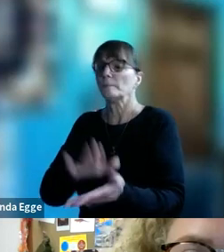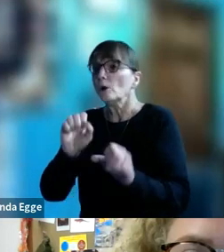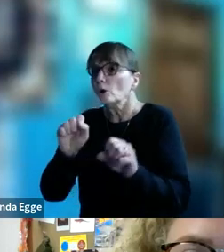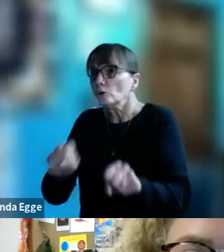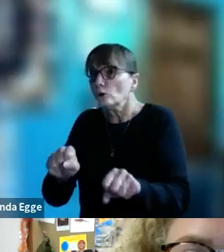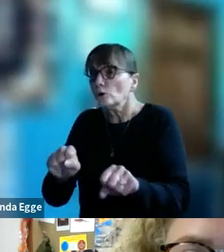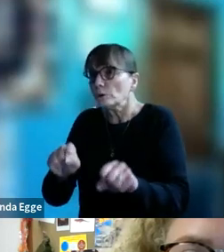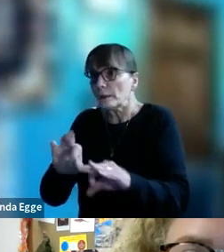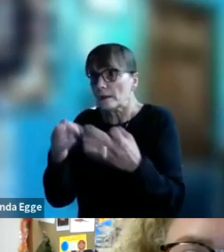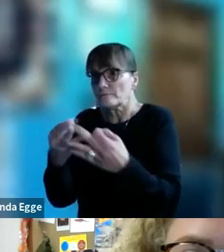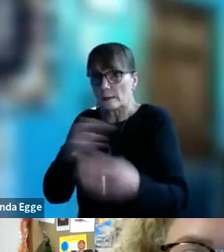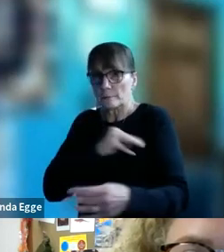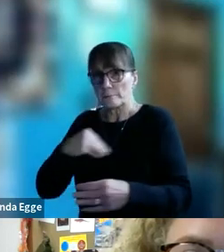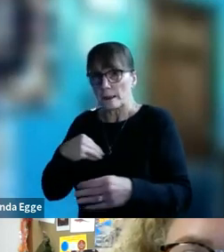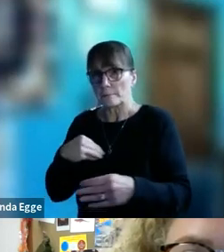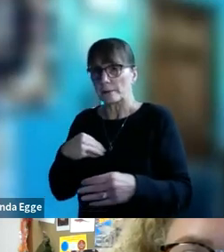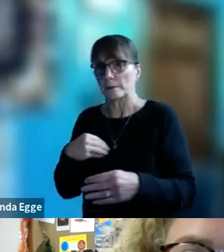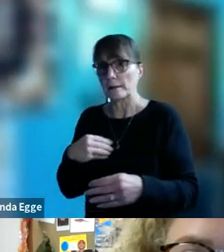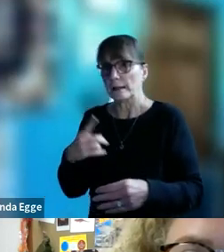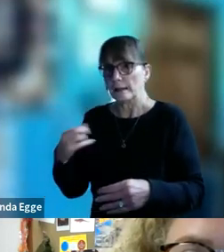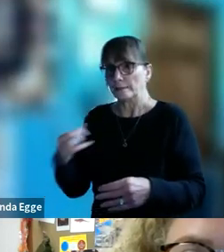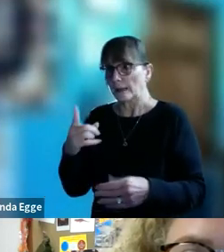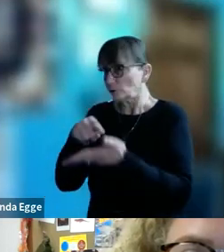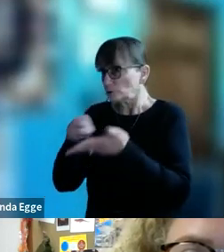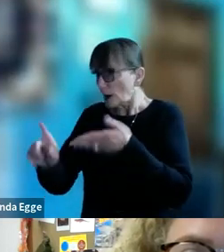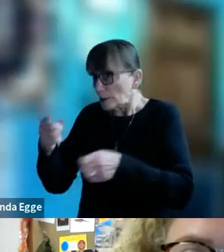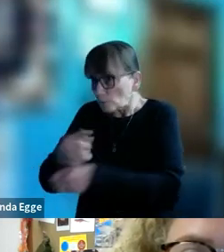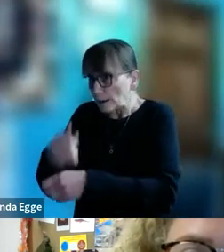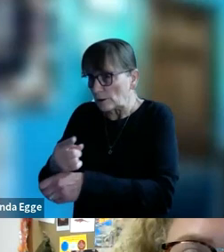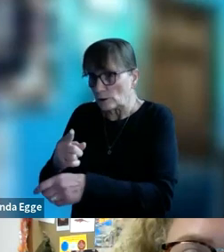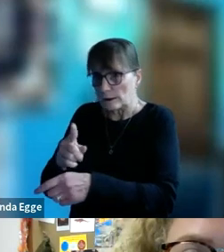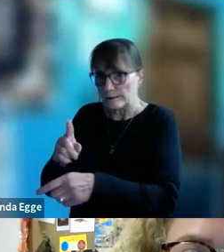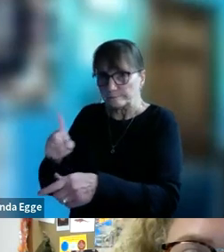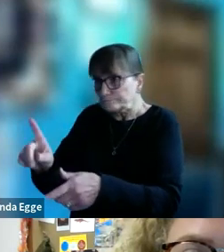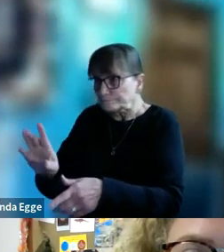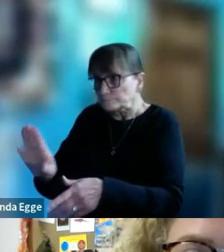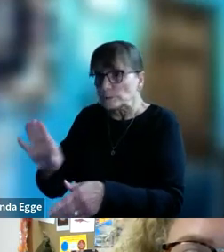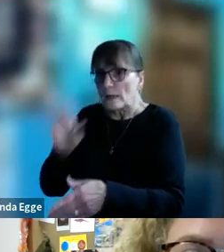that's documenting it, you know they're checking them regularly. That's certainly helpful.